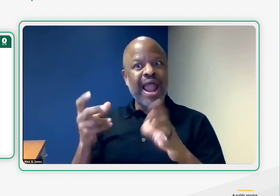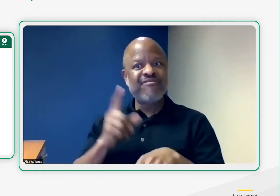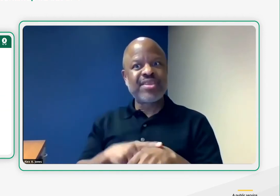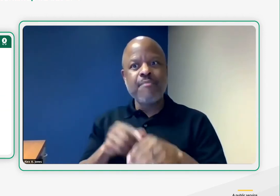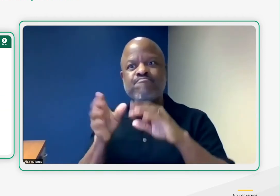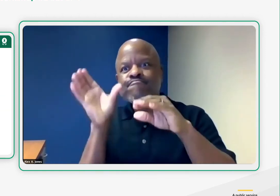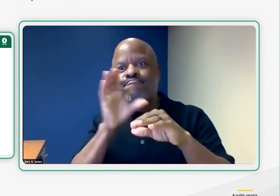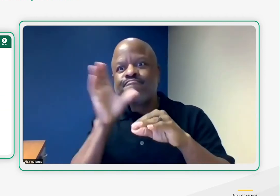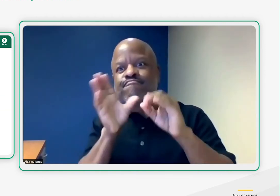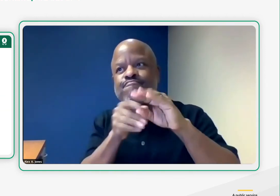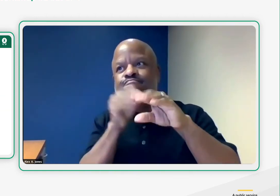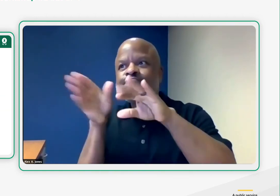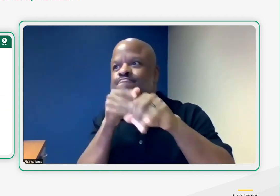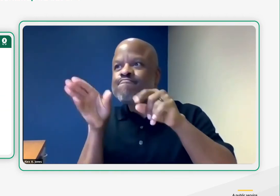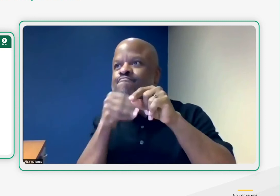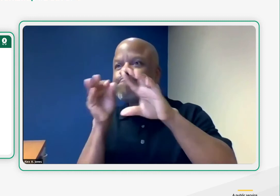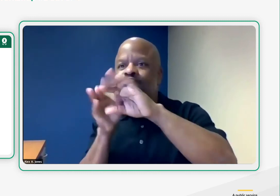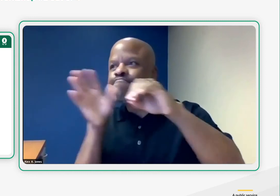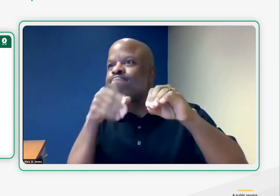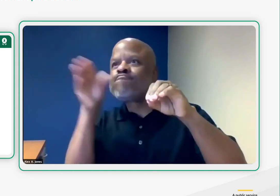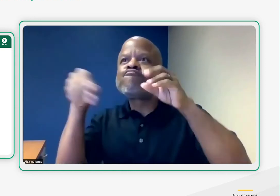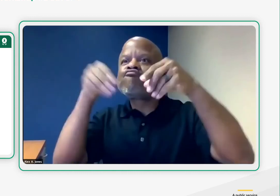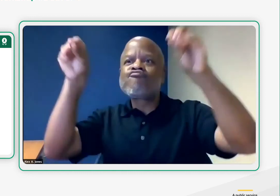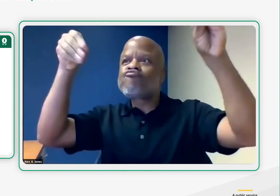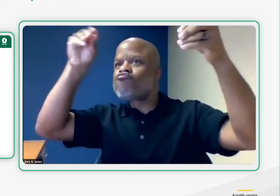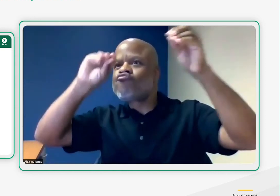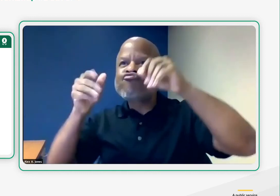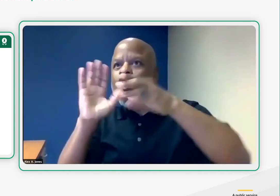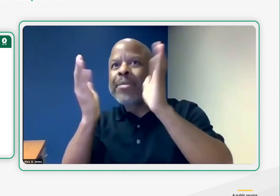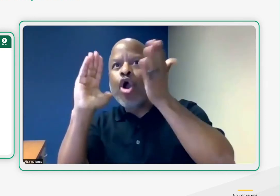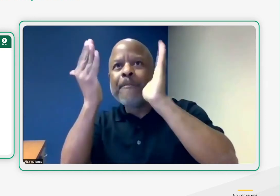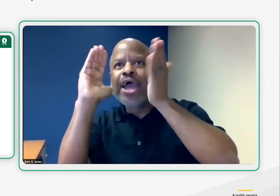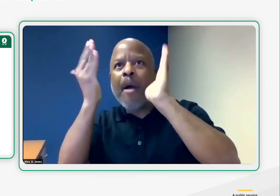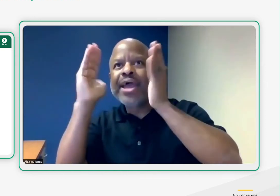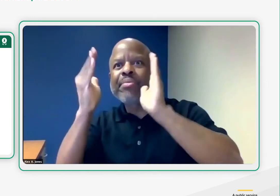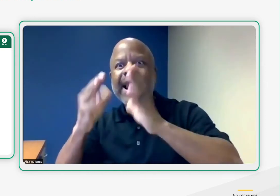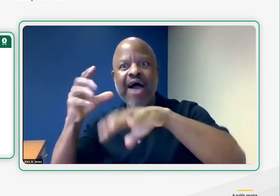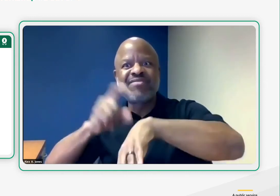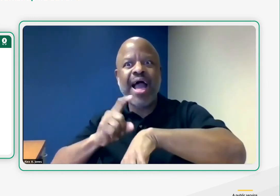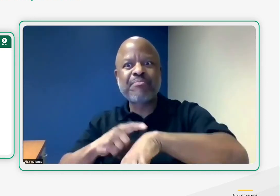And now, I would spend a lot of time, you know, going through the different racks and comparing prices.